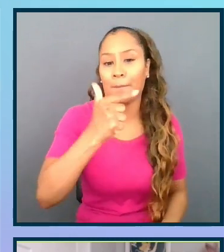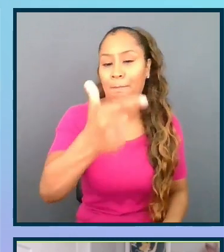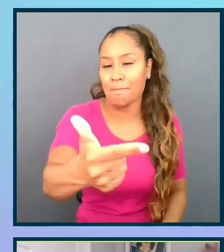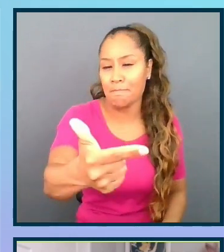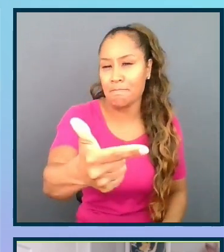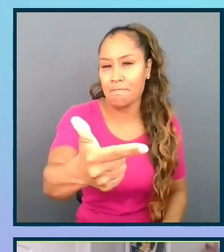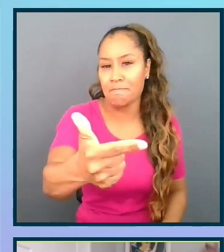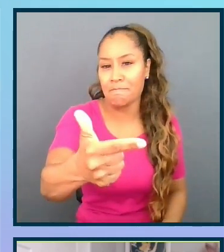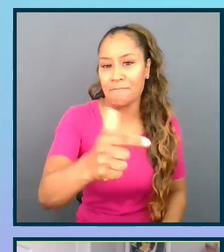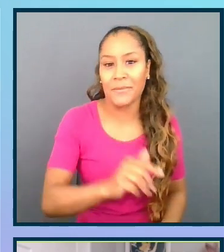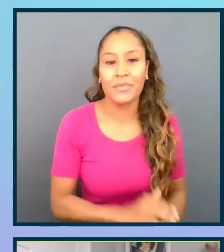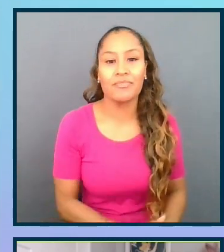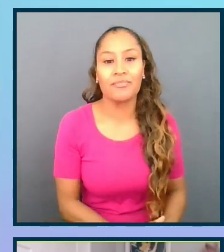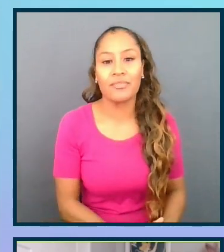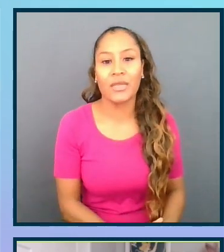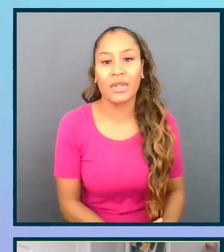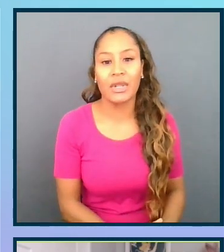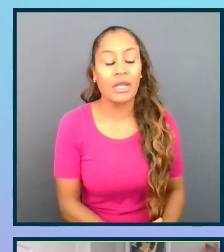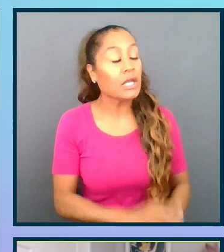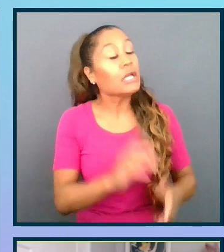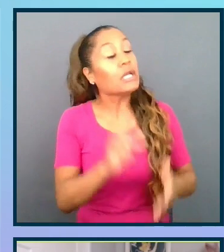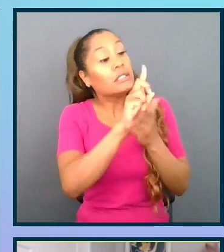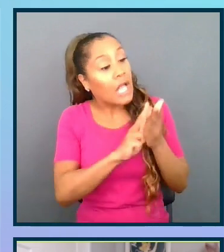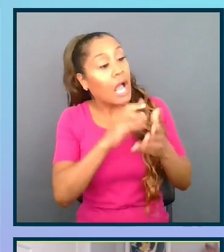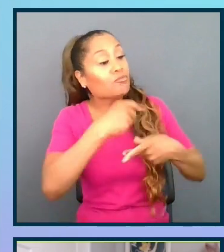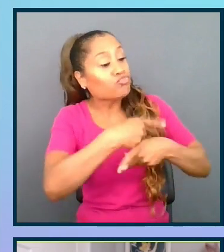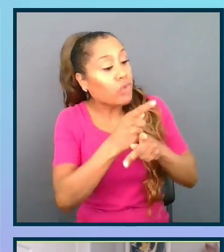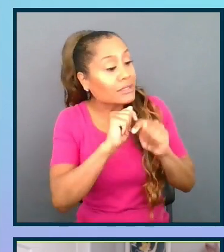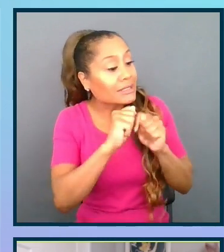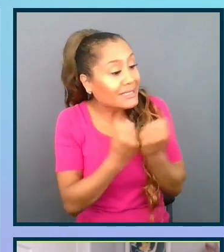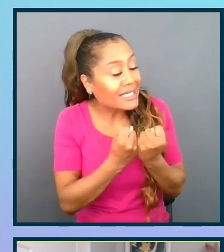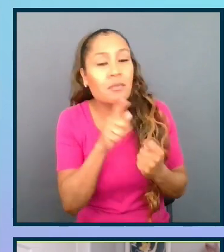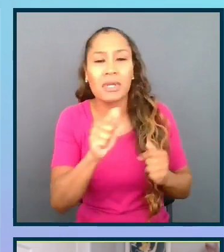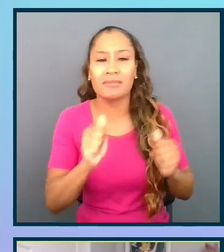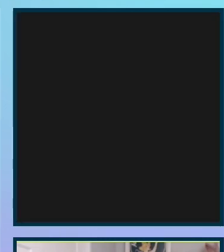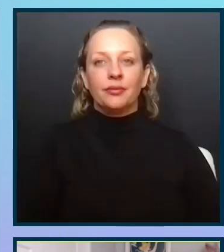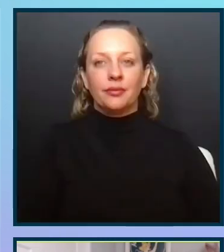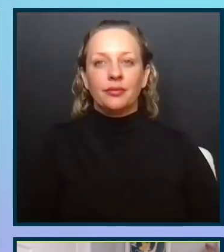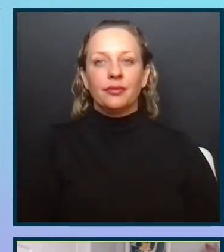for to be truly proactive about accessibility, rather than reactive.